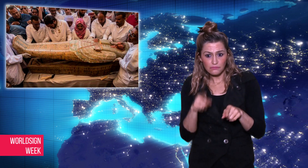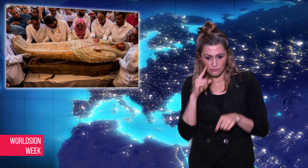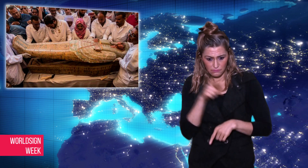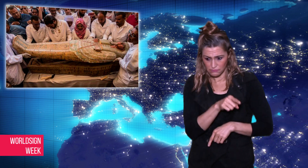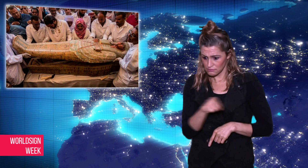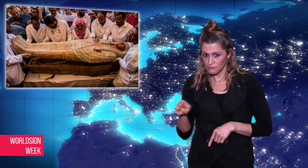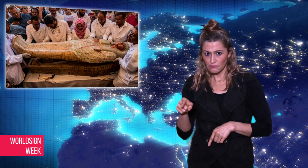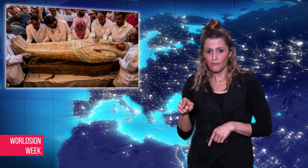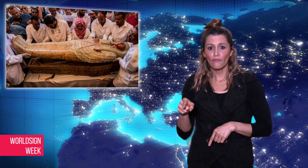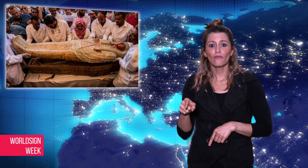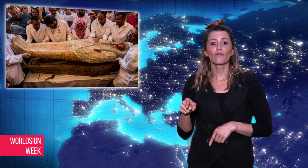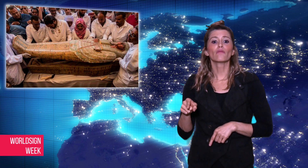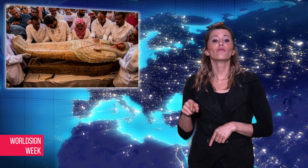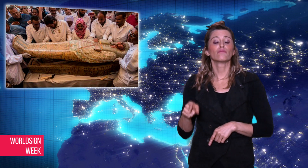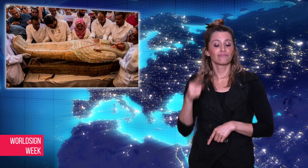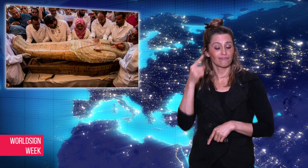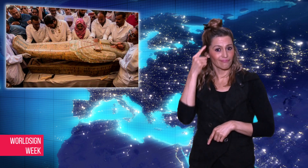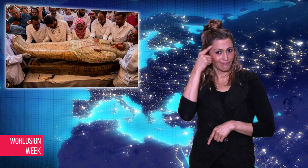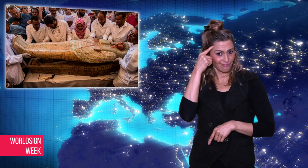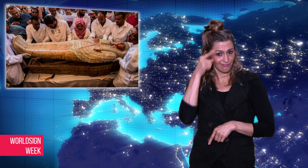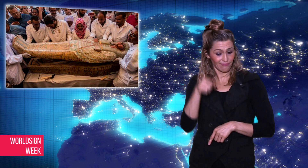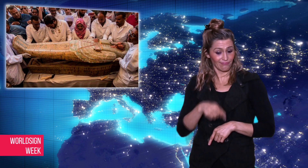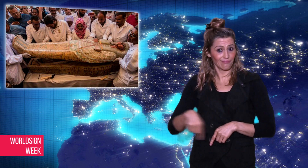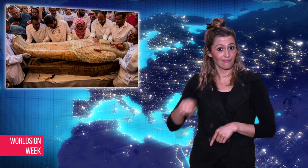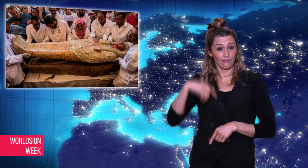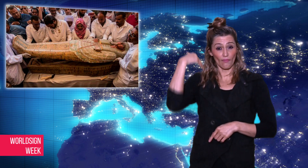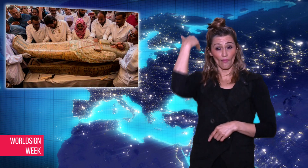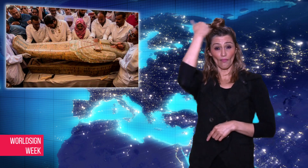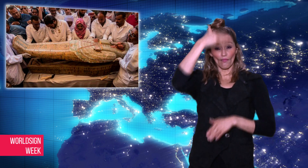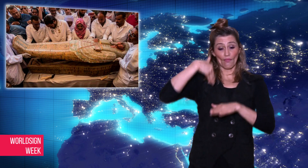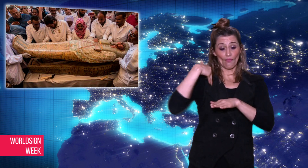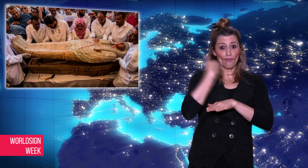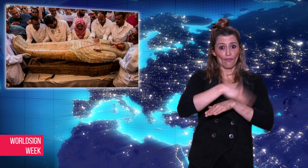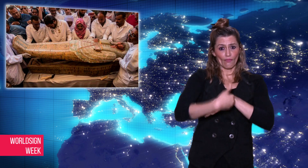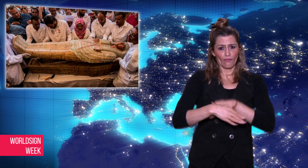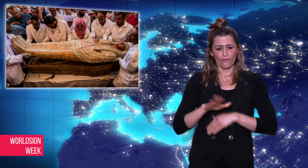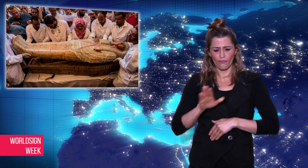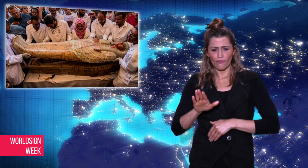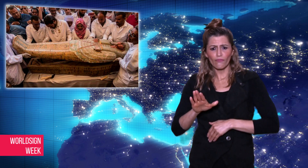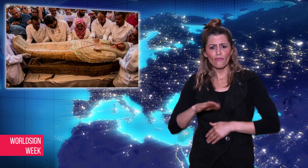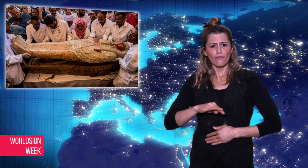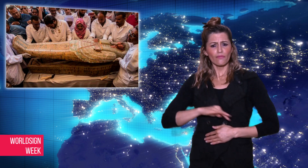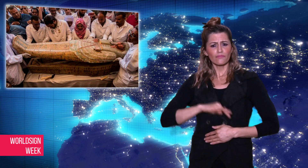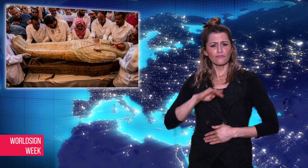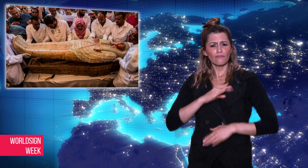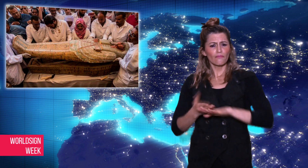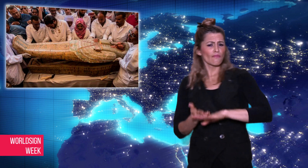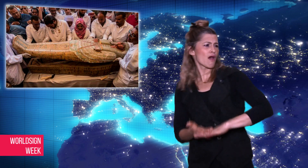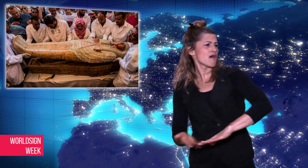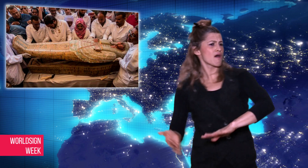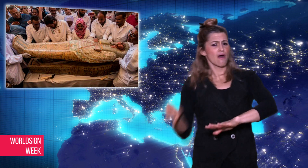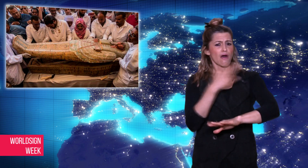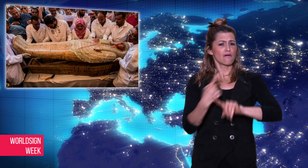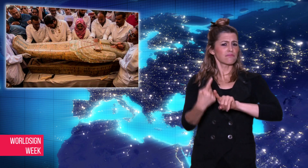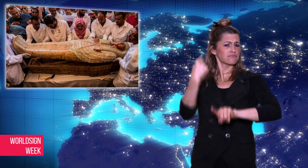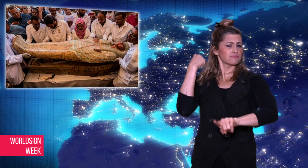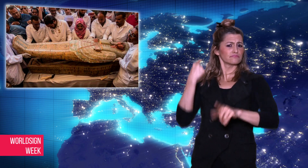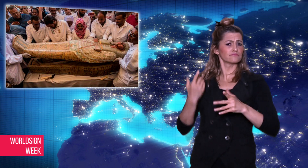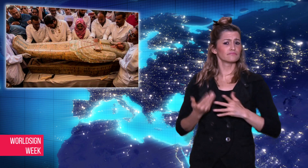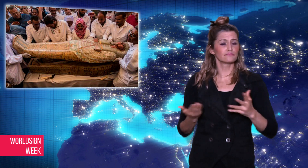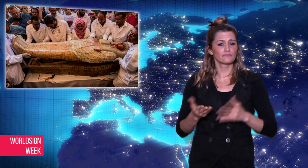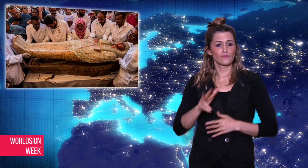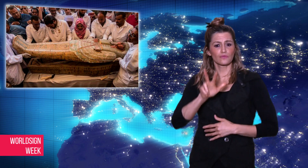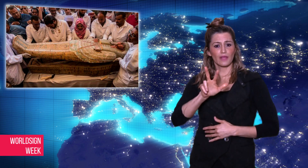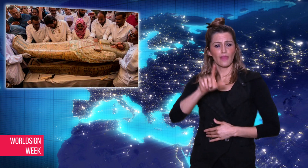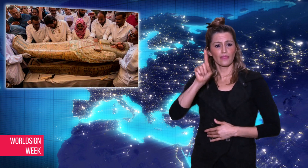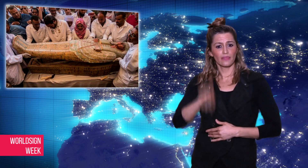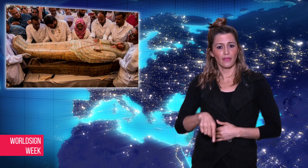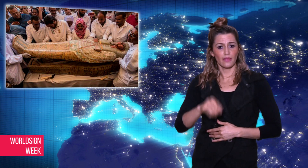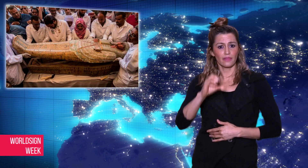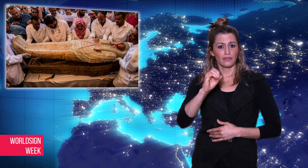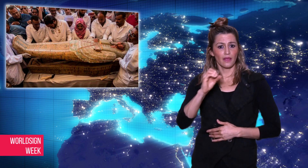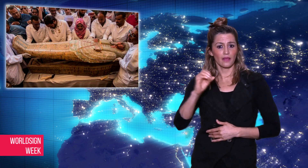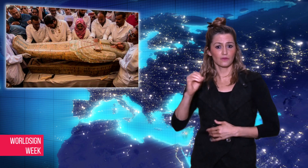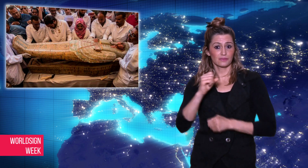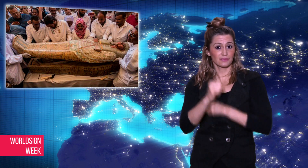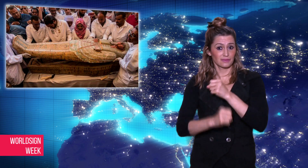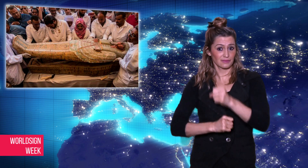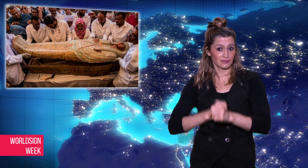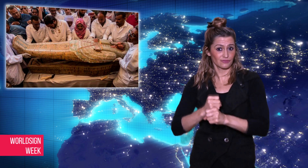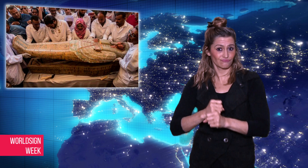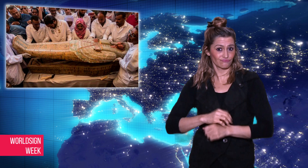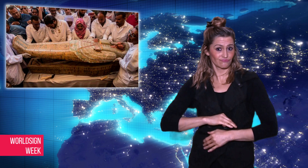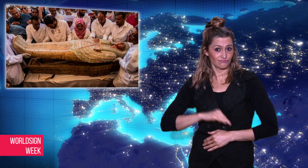children. It is believed that the mummies are about